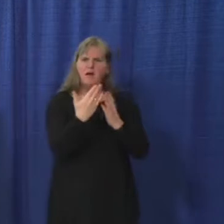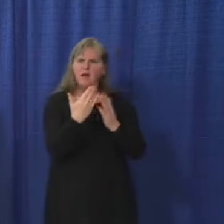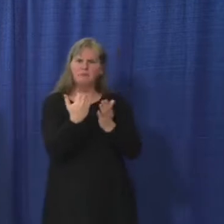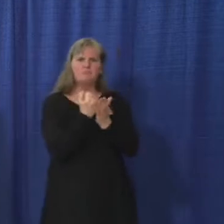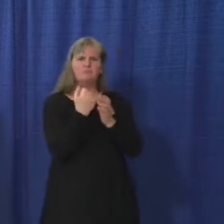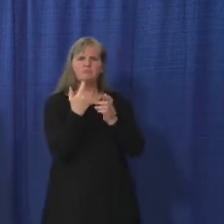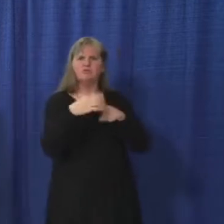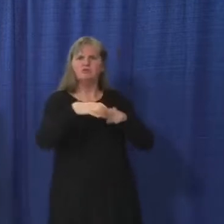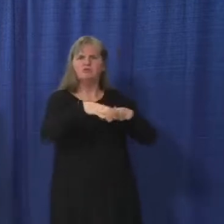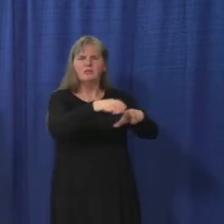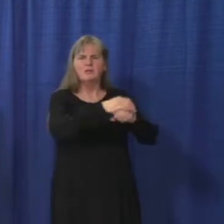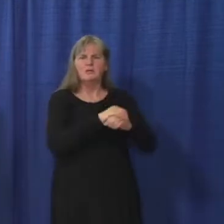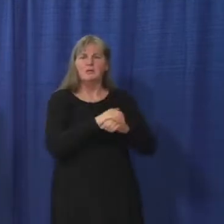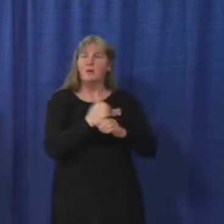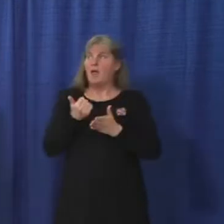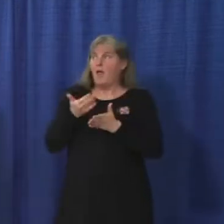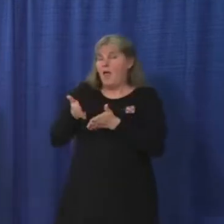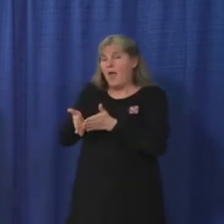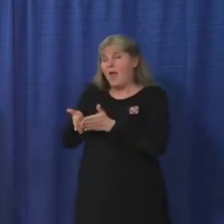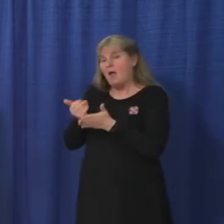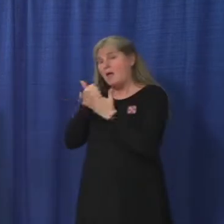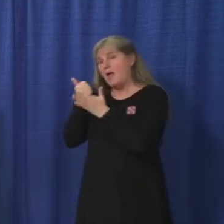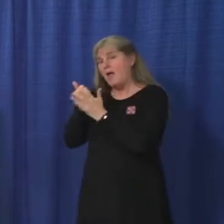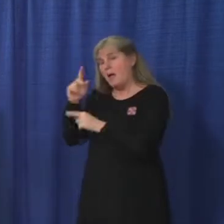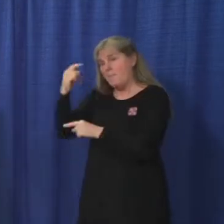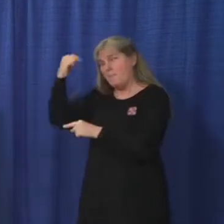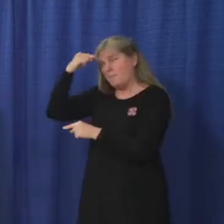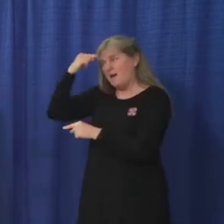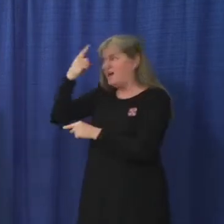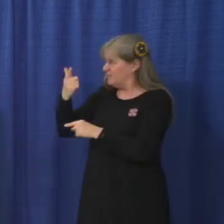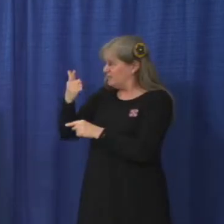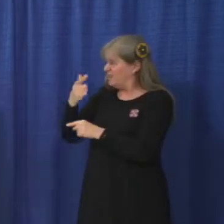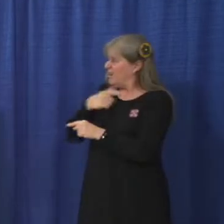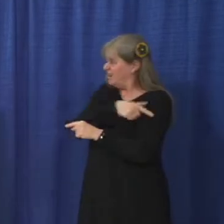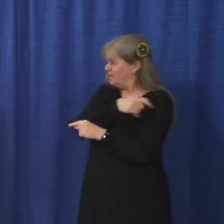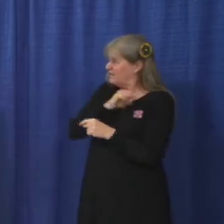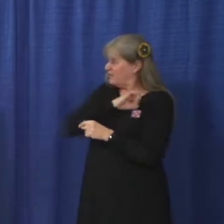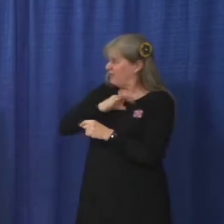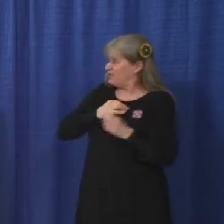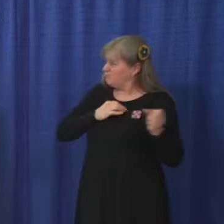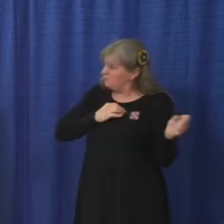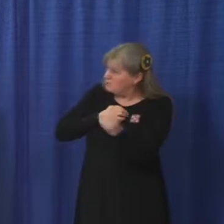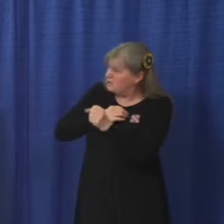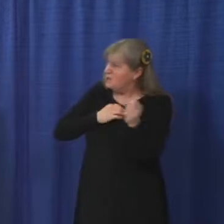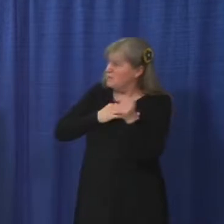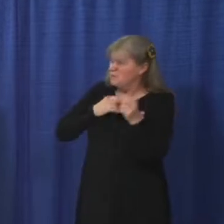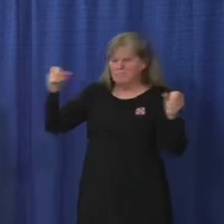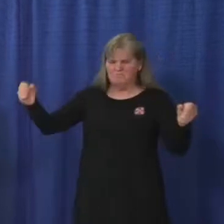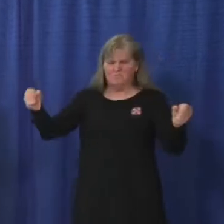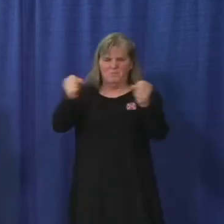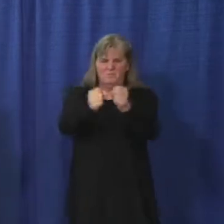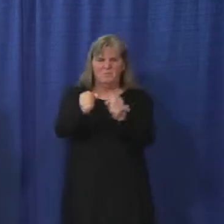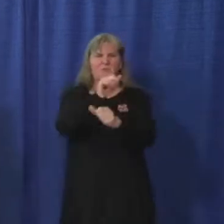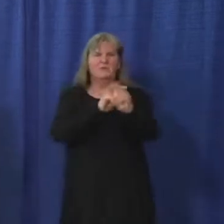and retain personnel and helping to connect jobseekers with employers. Programs such as the staffing